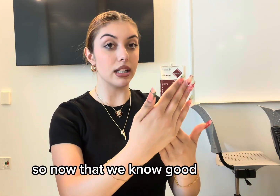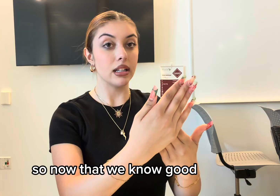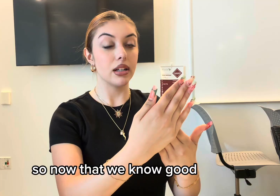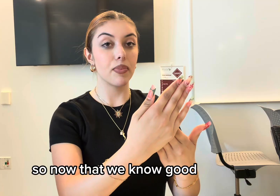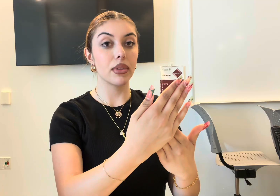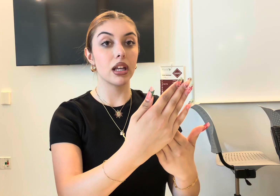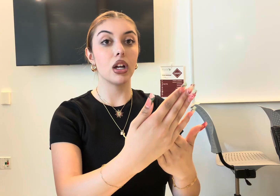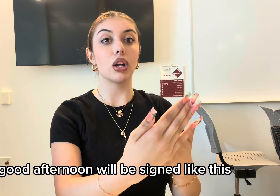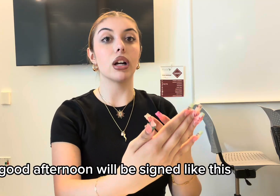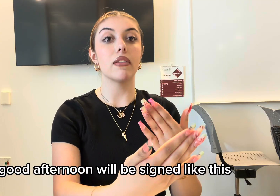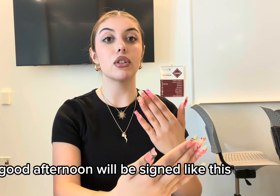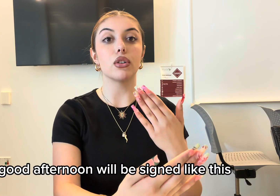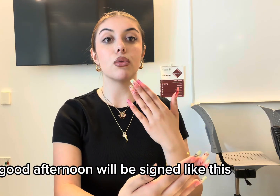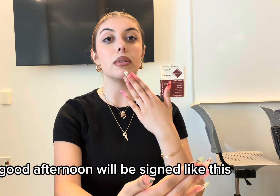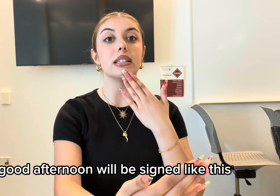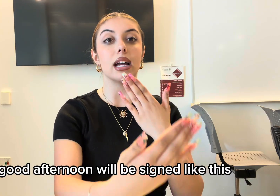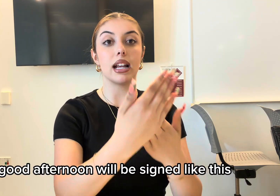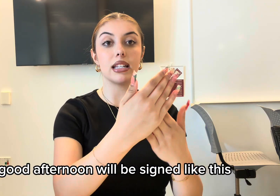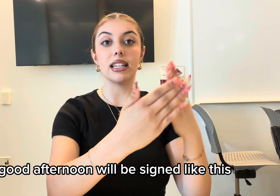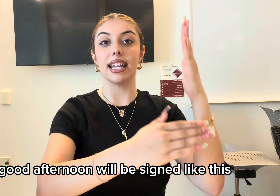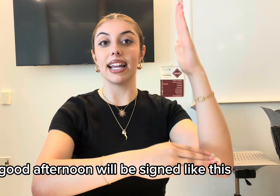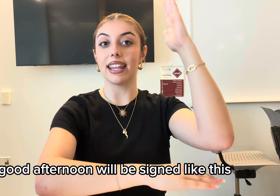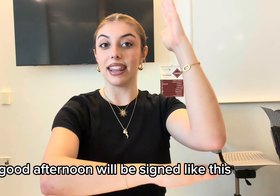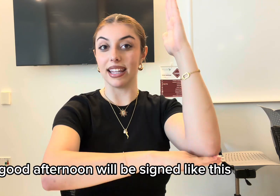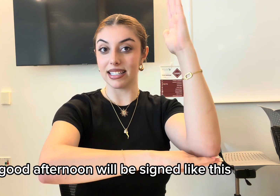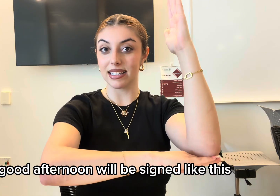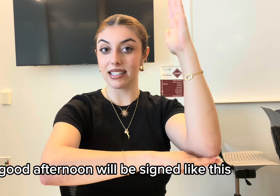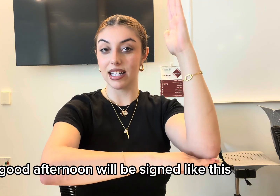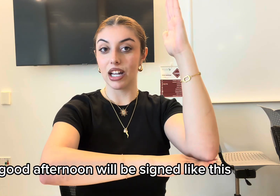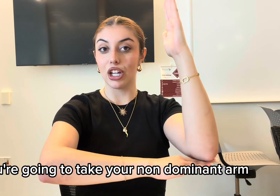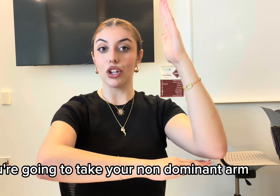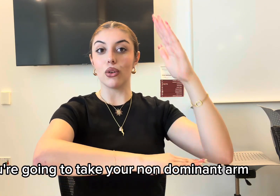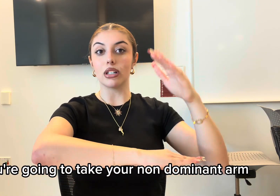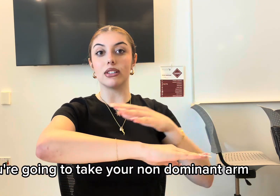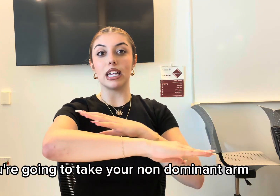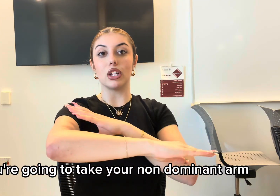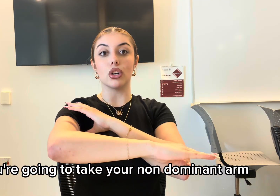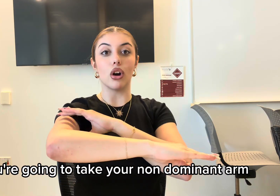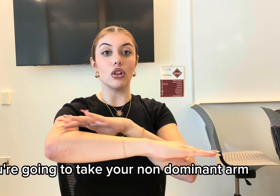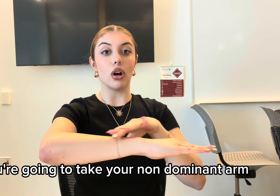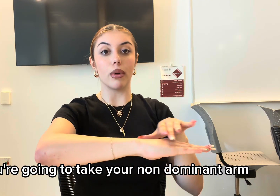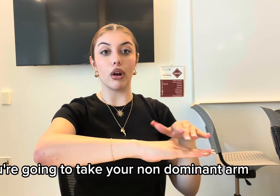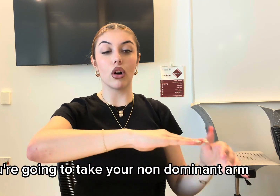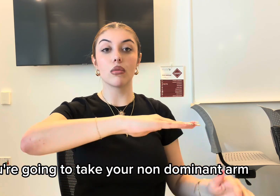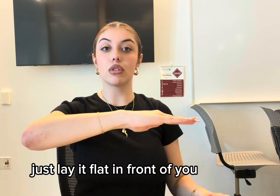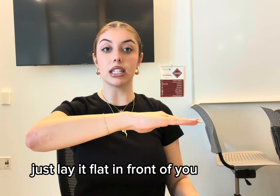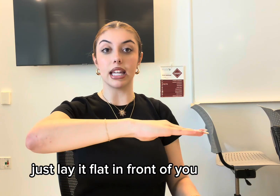good, good afternoon will be signed like this. You're going to take your non-dominant arm, just